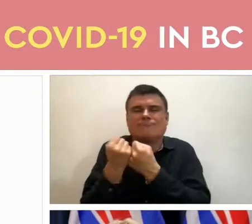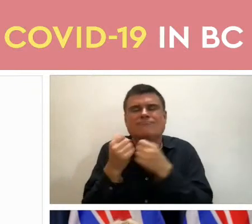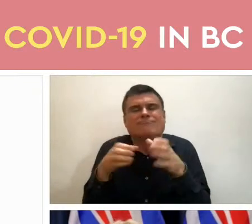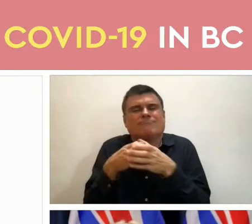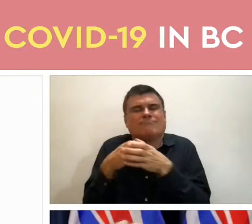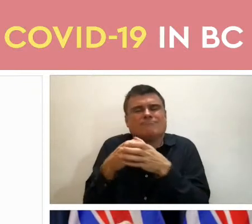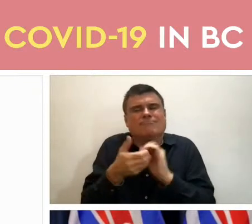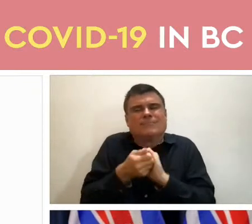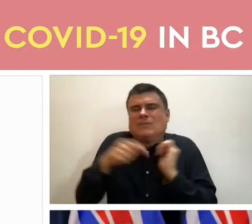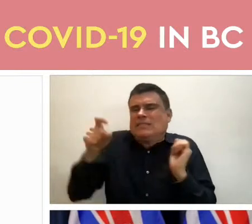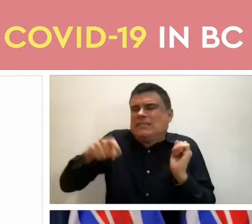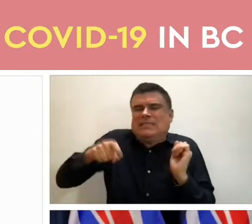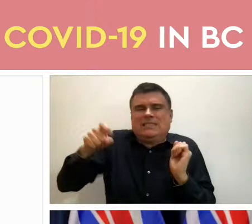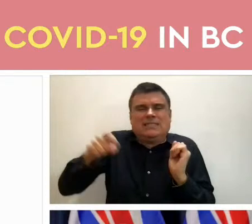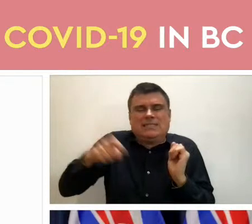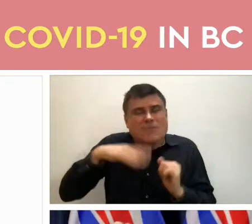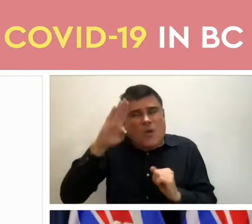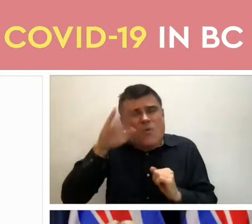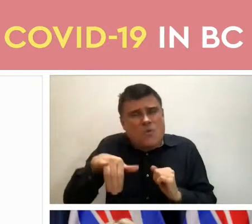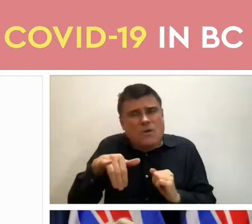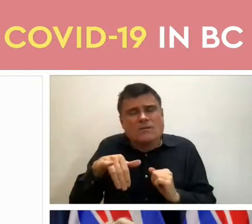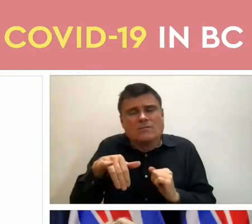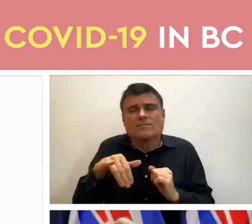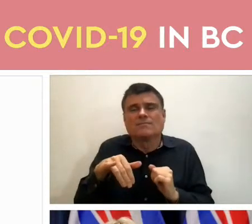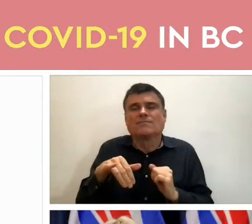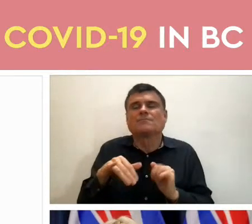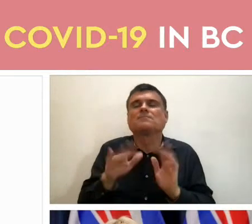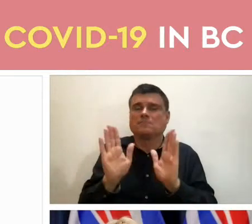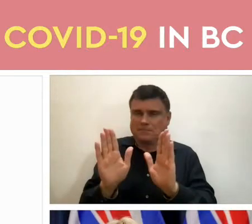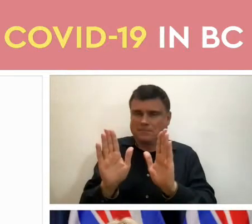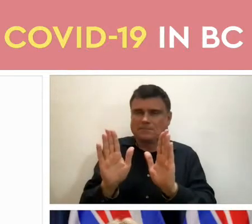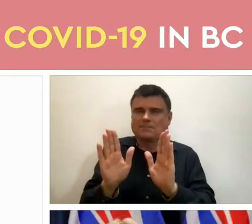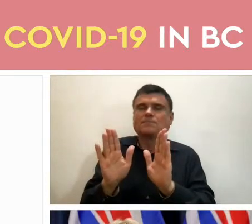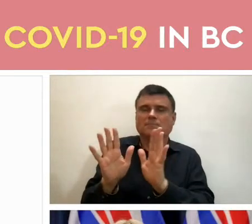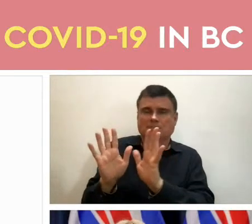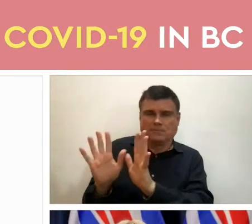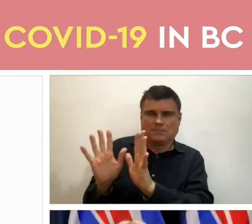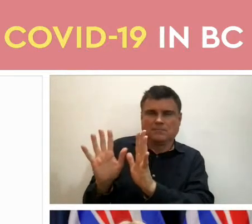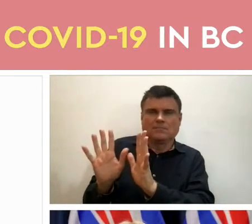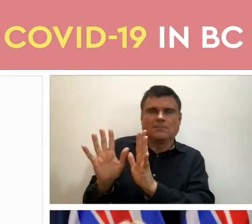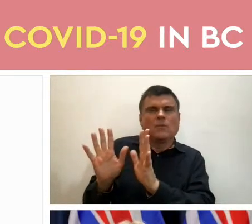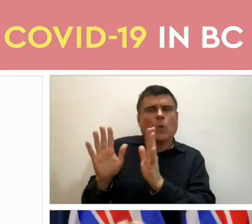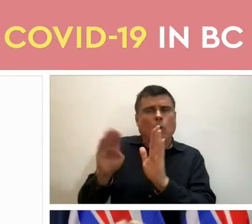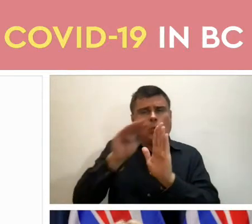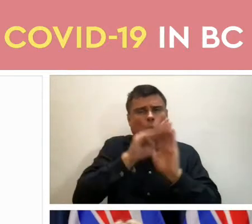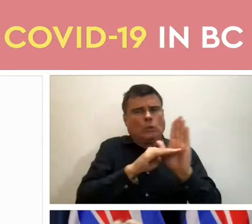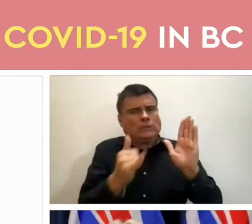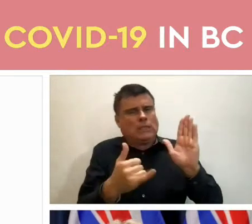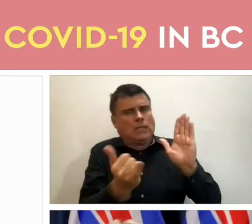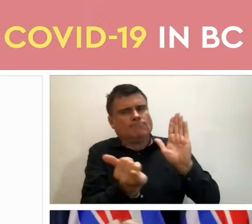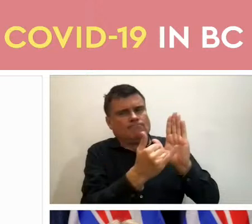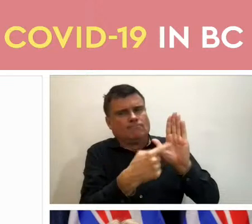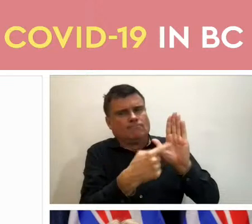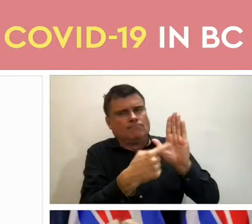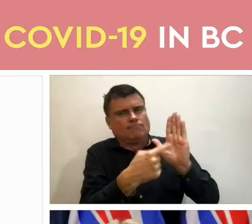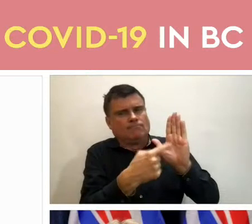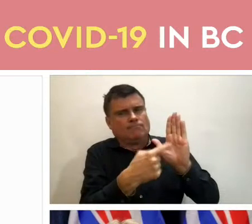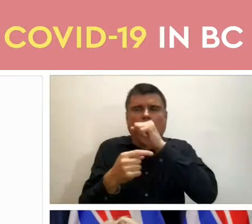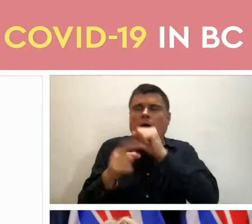So we are telling people there are things that you need to do right now. You need to keep your groups as